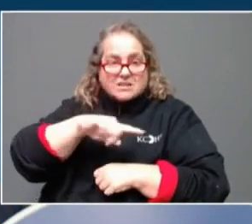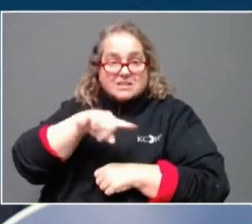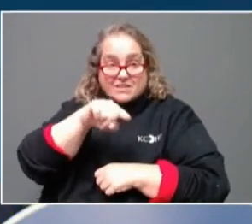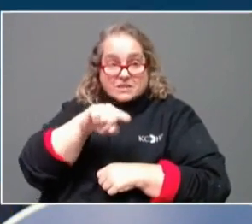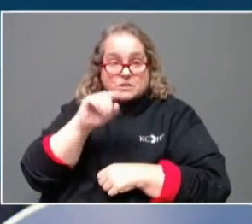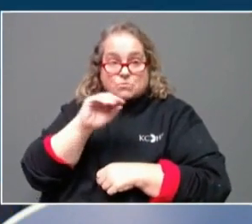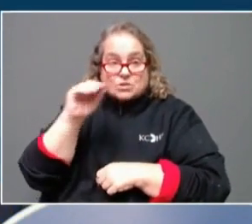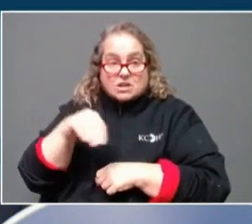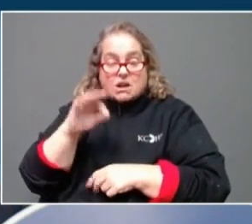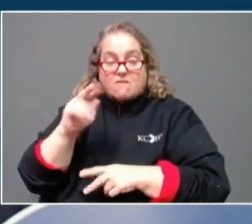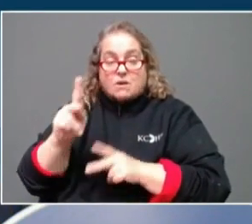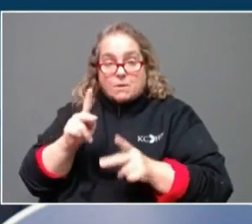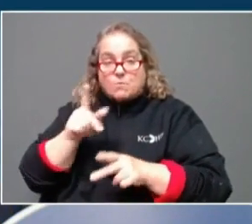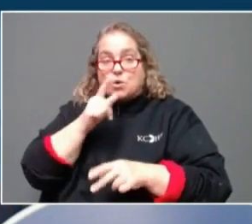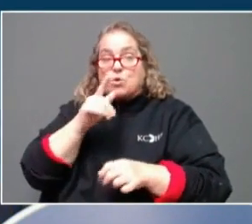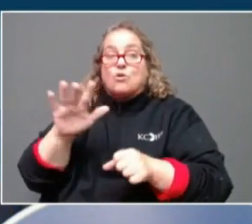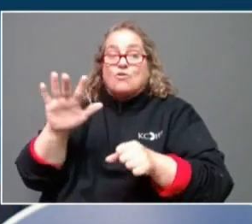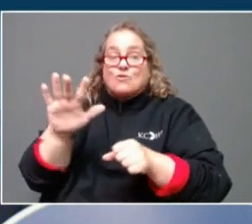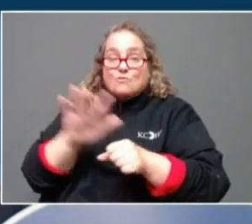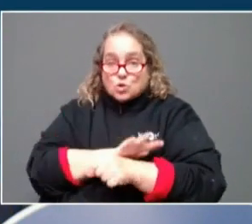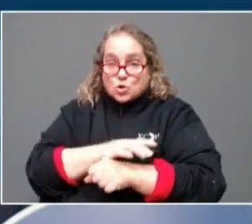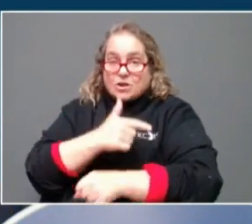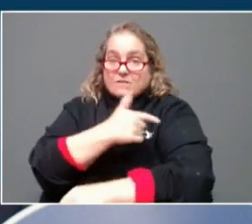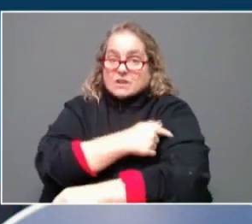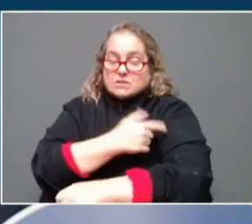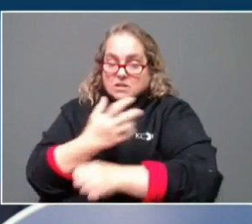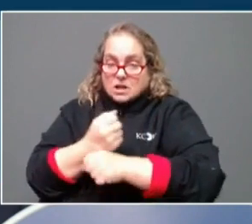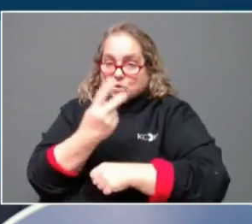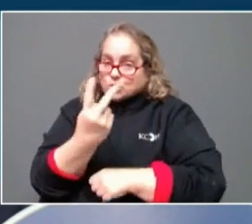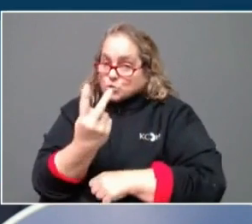fully vaccinated. I mean they got two doses of an MRNA vaccine or one dose of